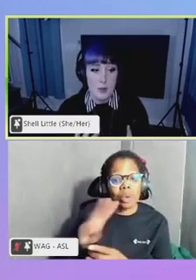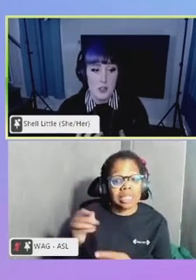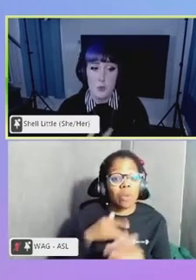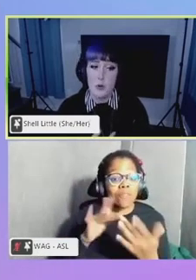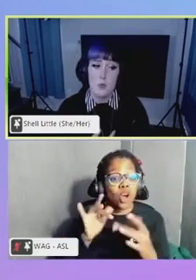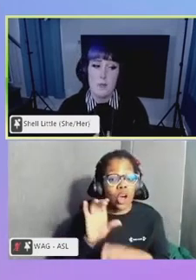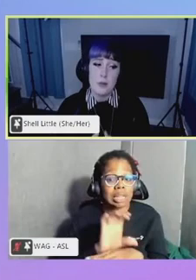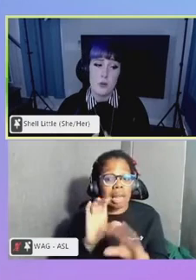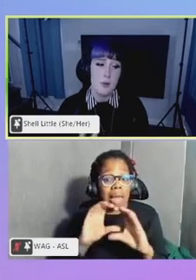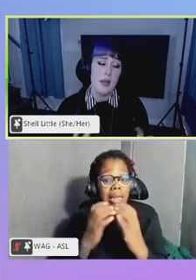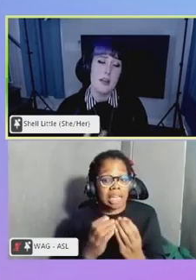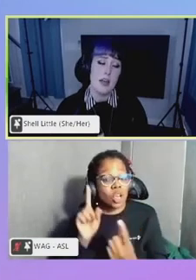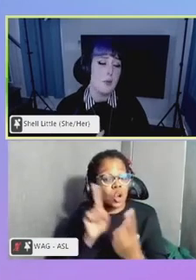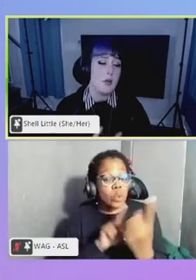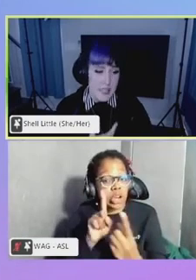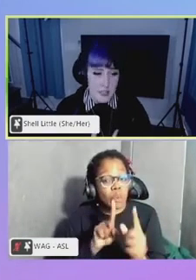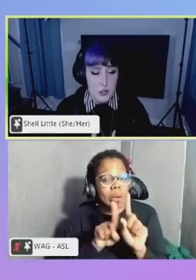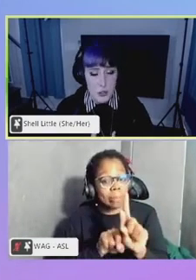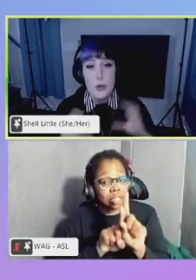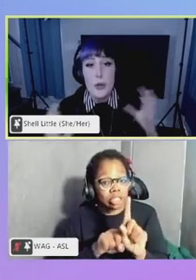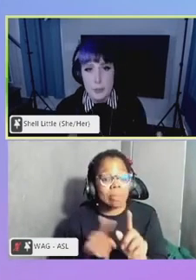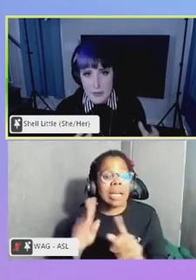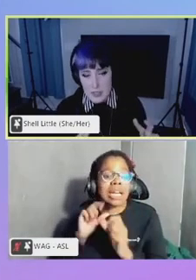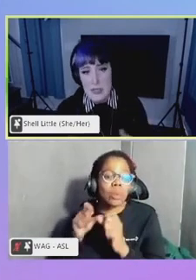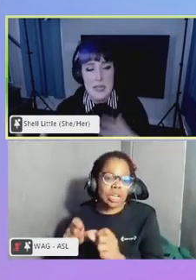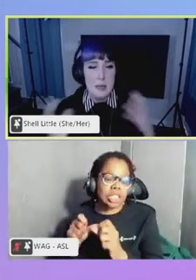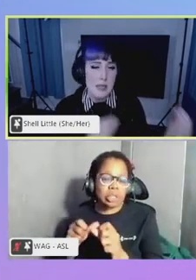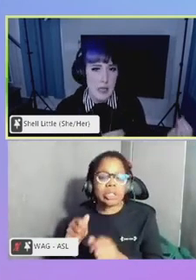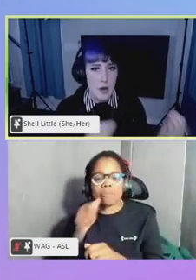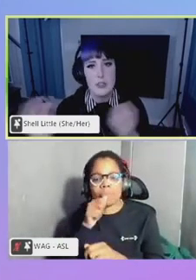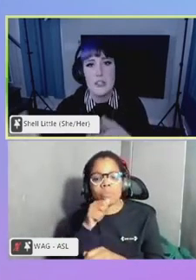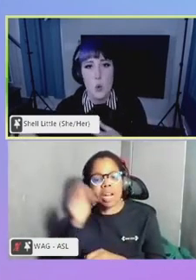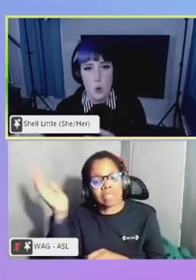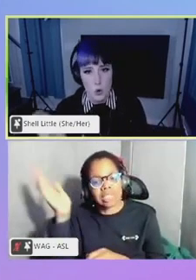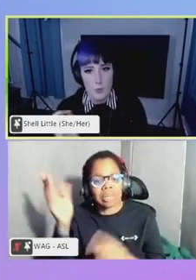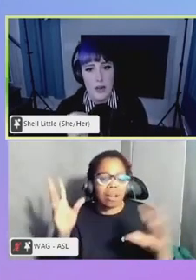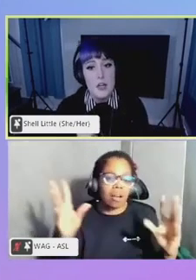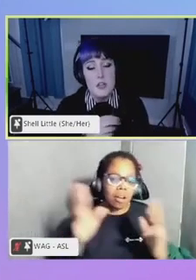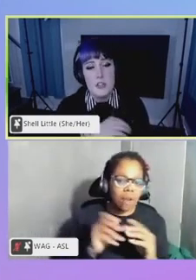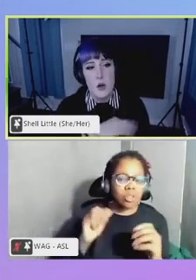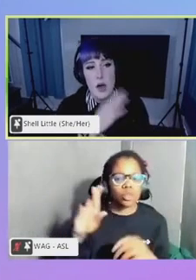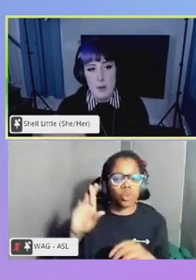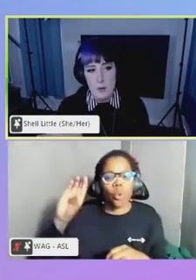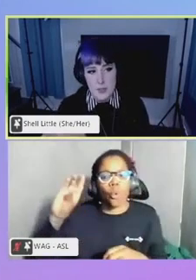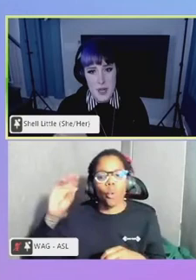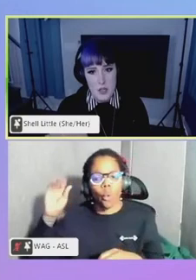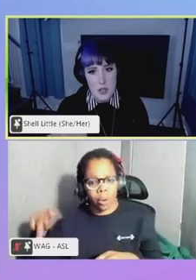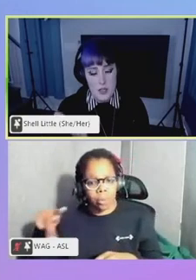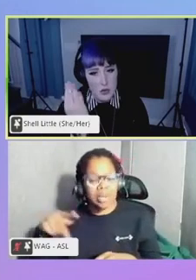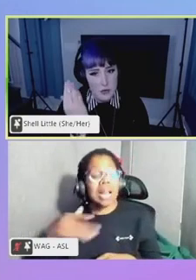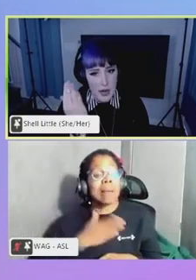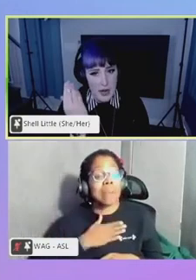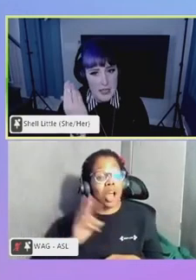like me, you will be able to take care of your body. You will be able to shower yourself. You will be able to